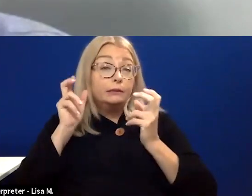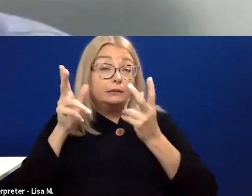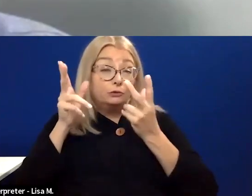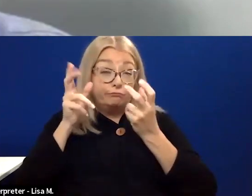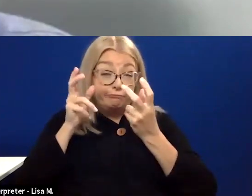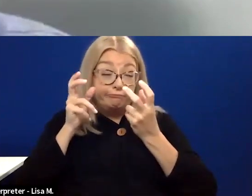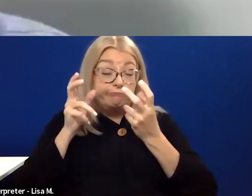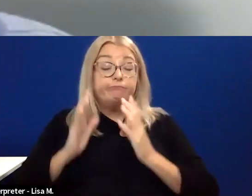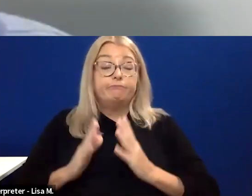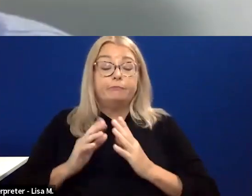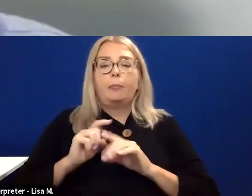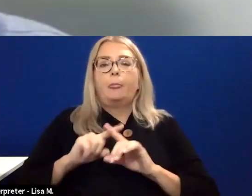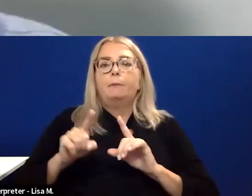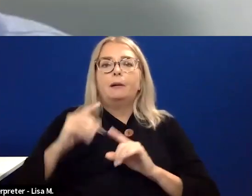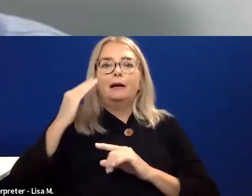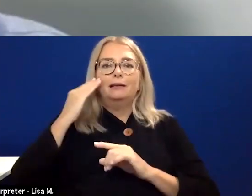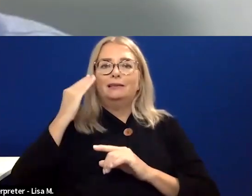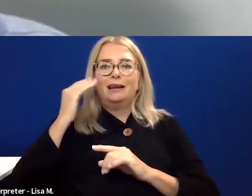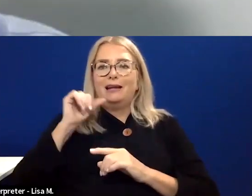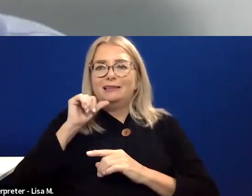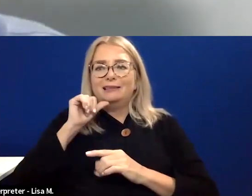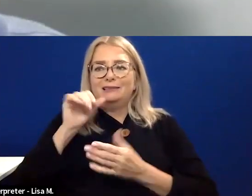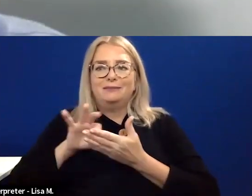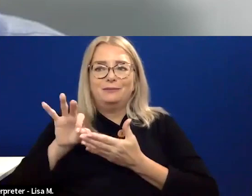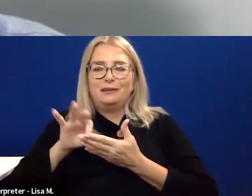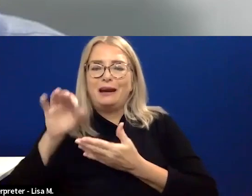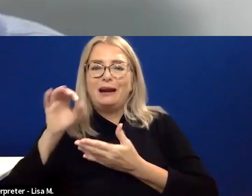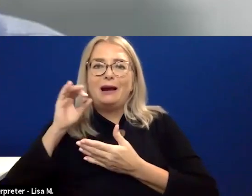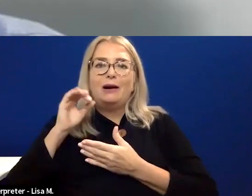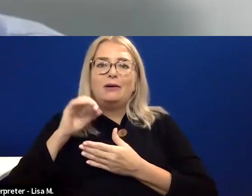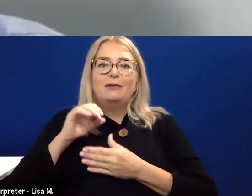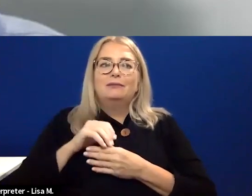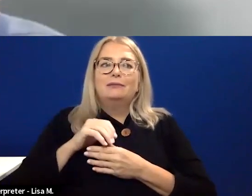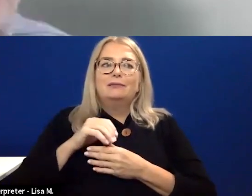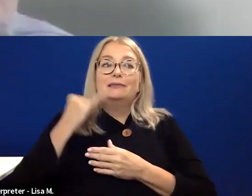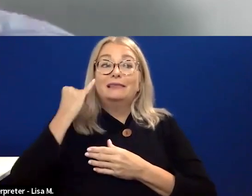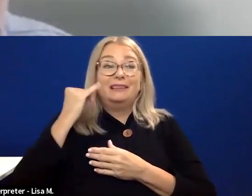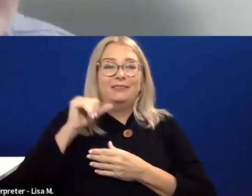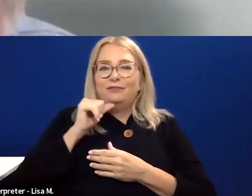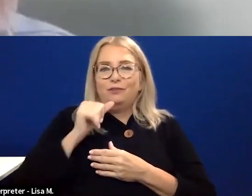good unless you think about it all right and you think about it at a conscious level we can get